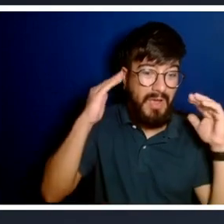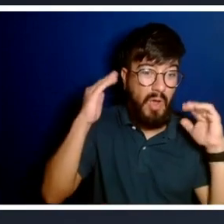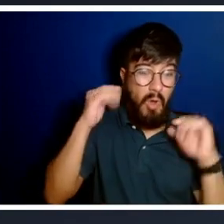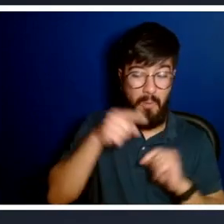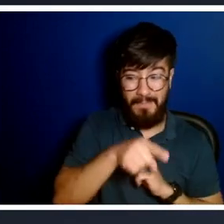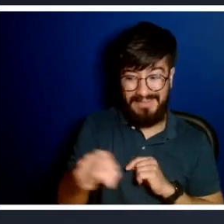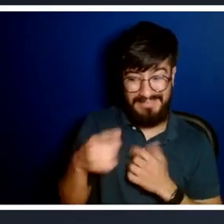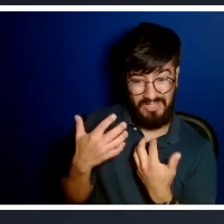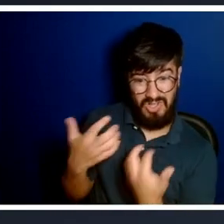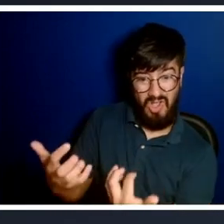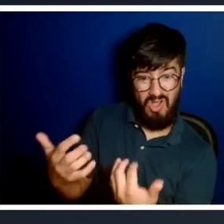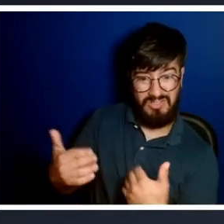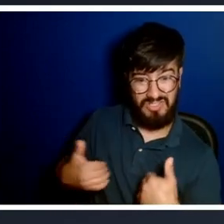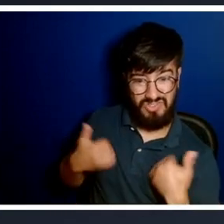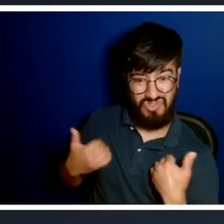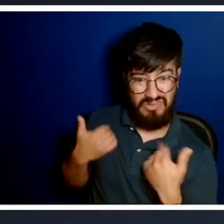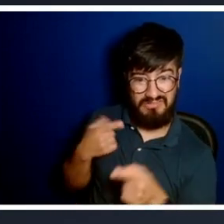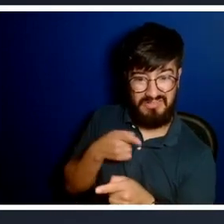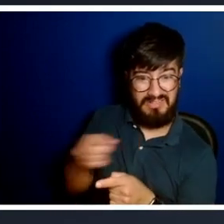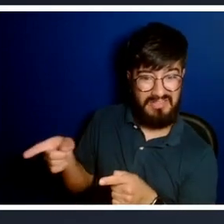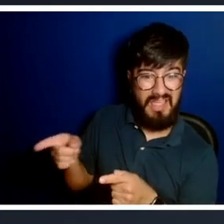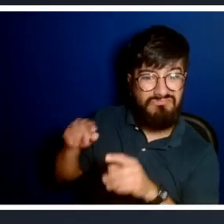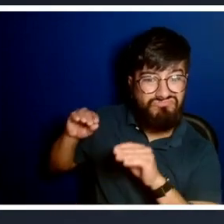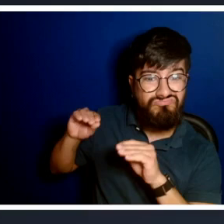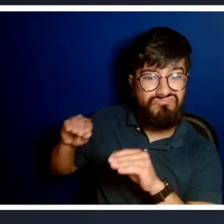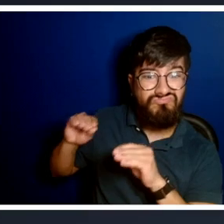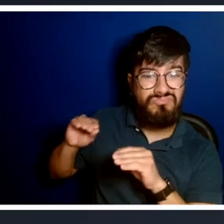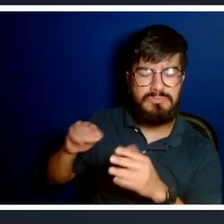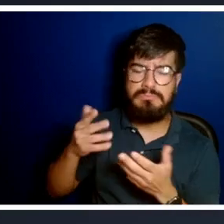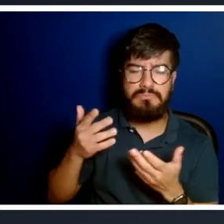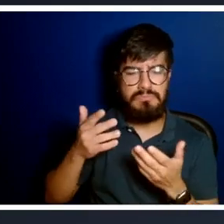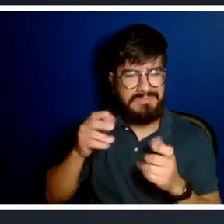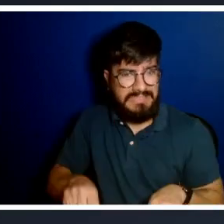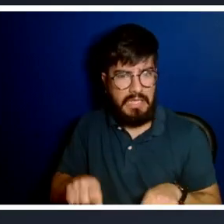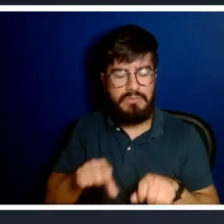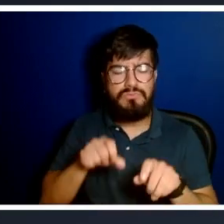But even if it's something as simple as like talking about keeping the earth beautiful. Or